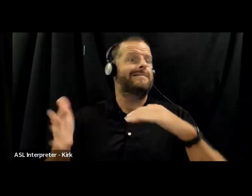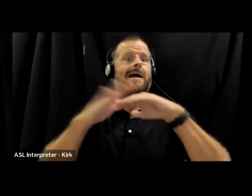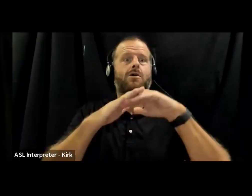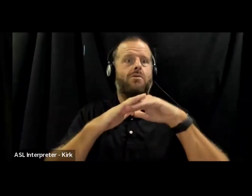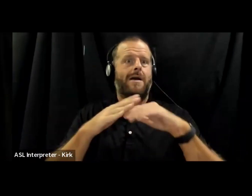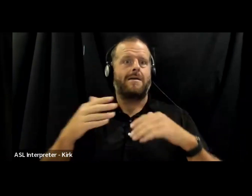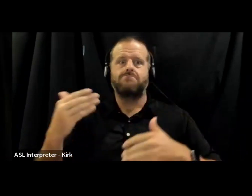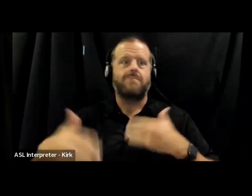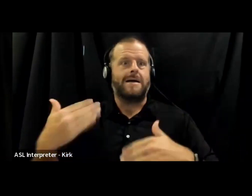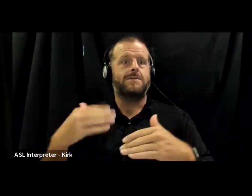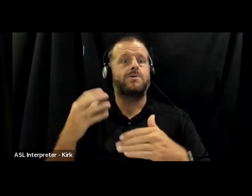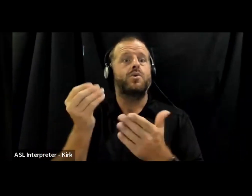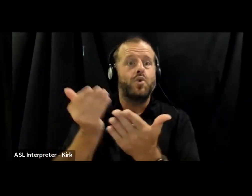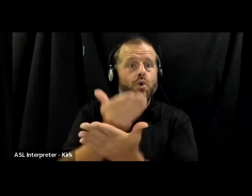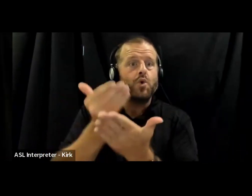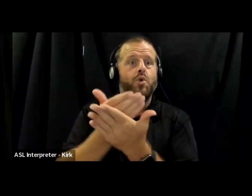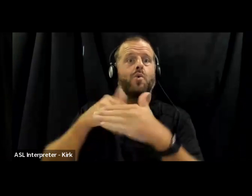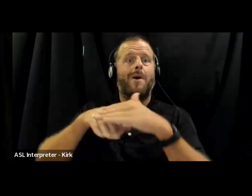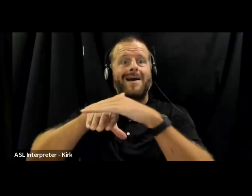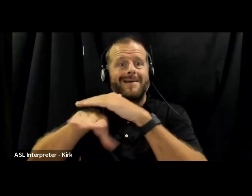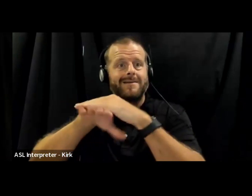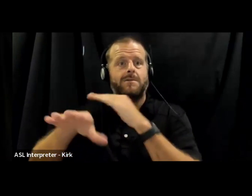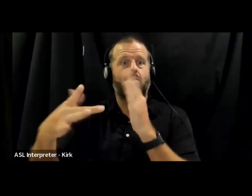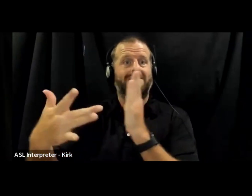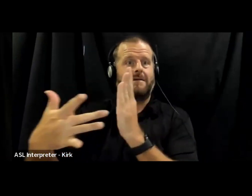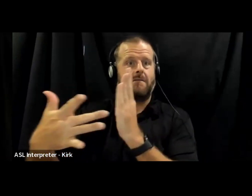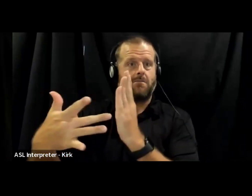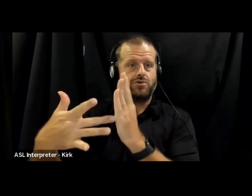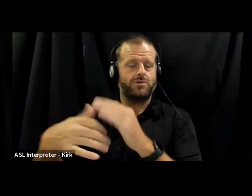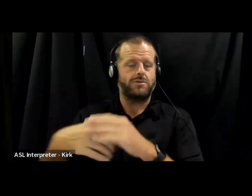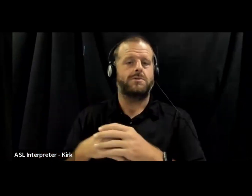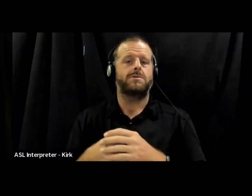new and accessible technologies an owner that